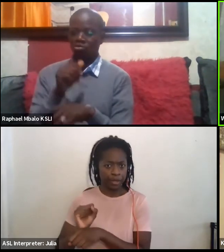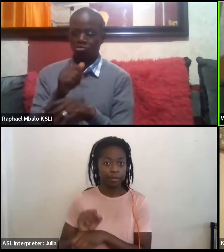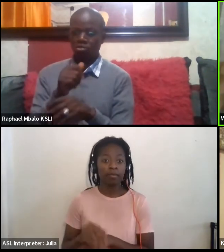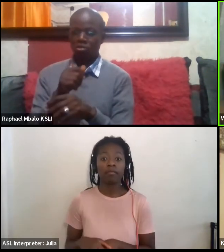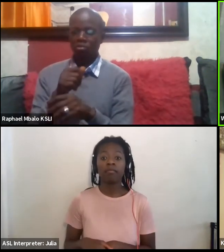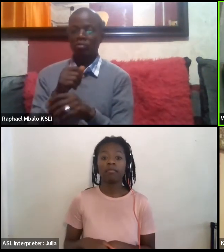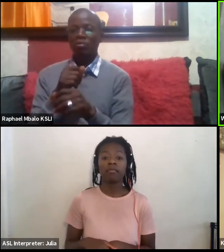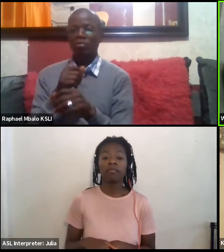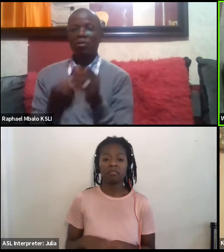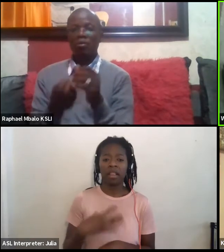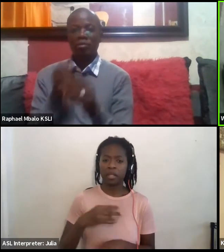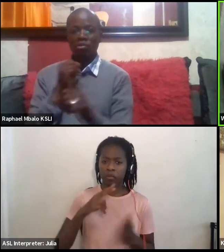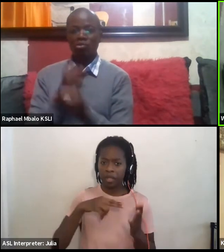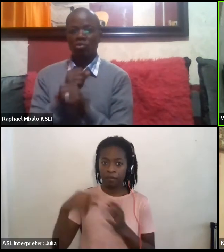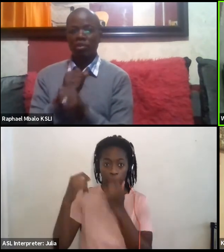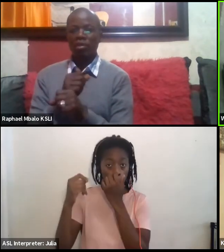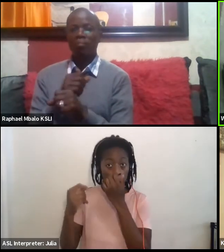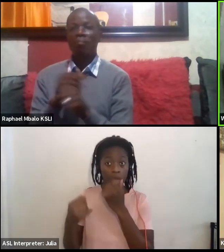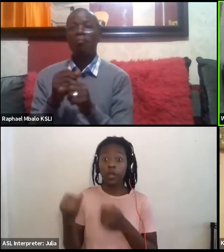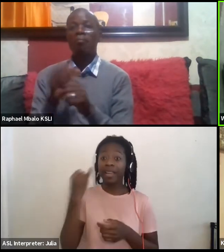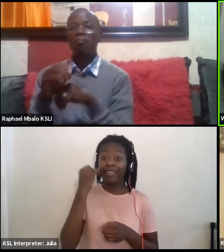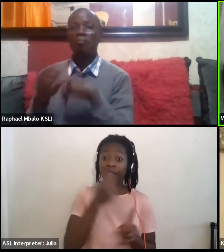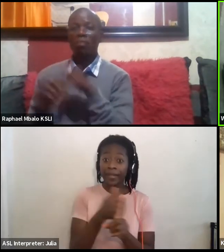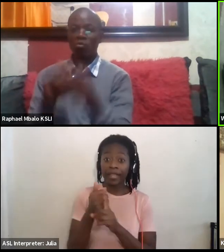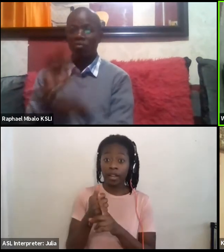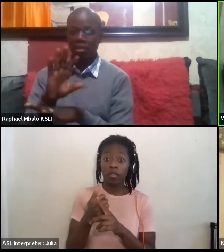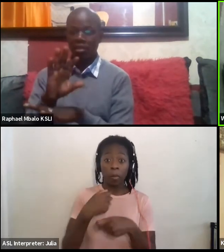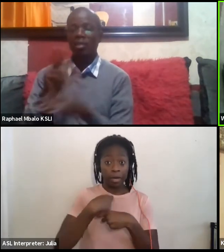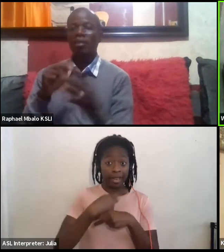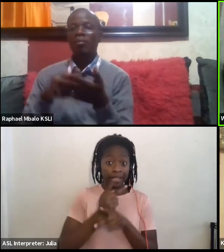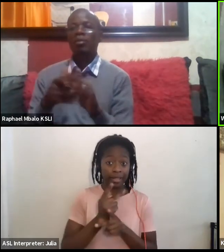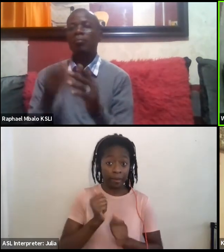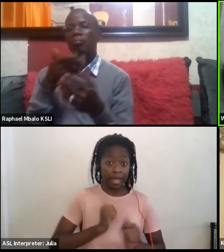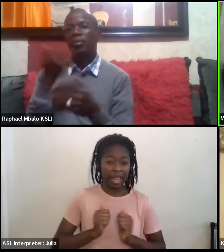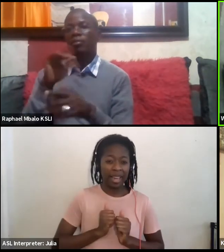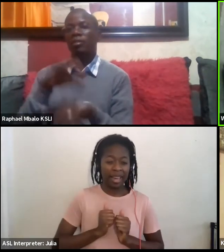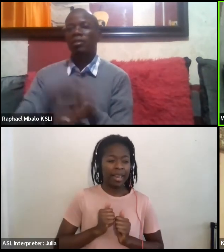it's better to get a script from wherever and still work on it